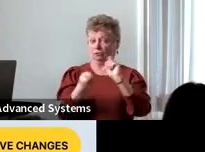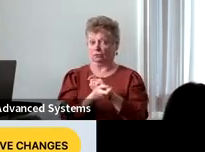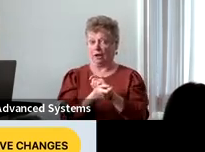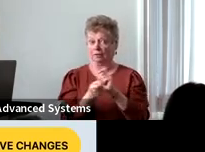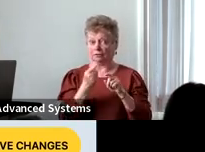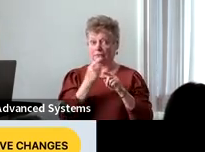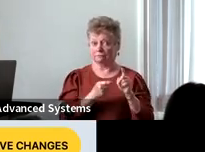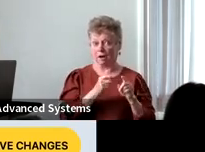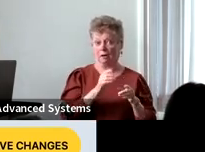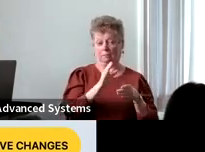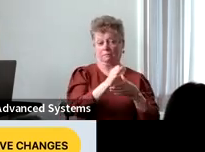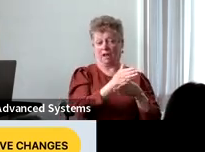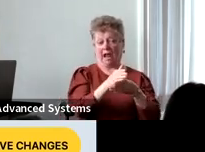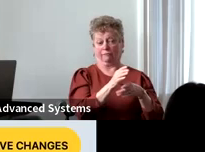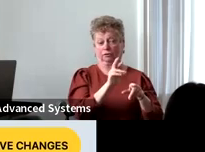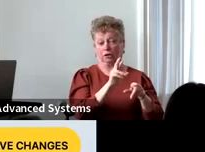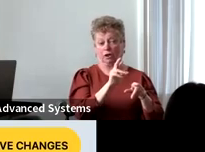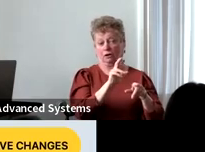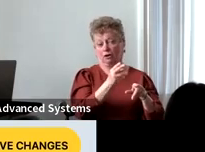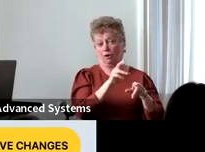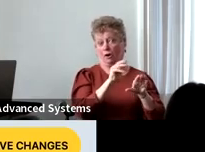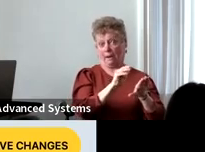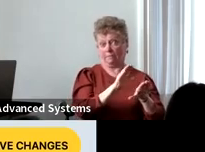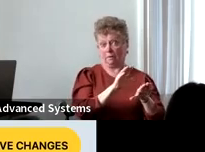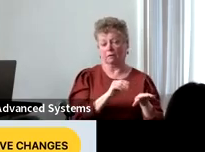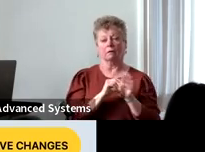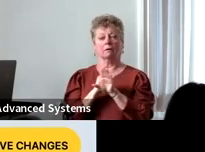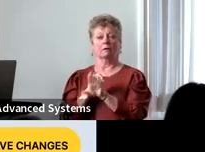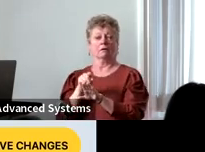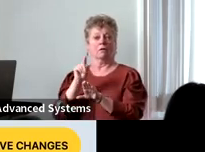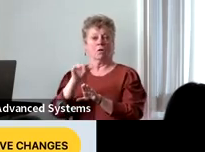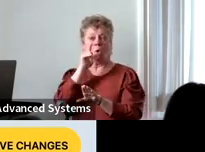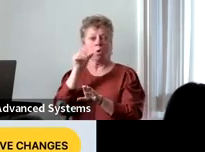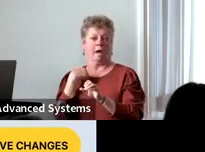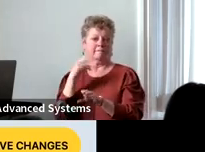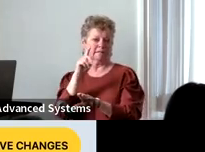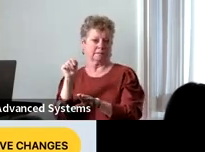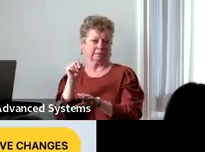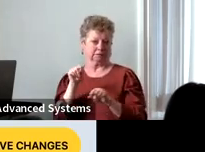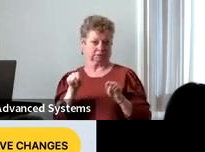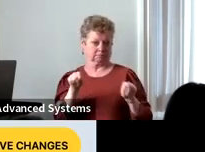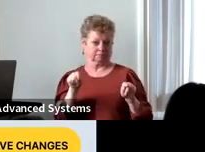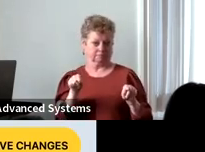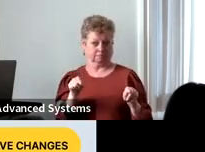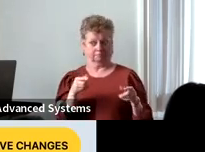the average HRM residents to HRM residents with disabilities. Boom.